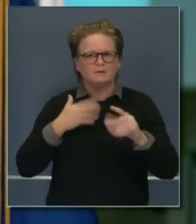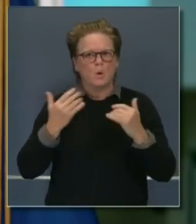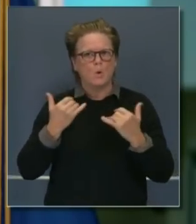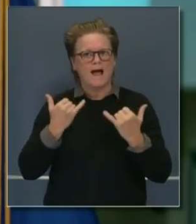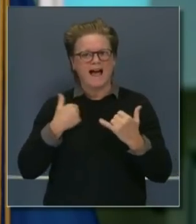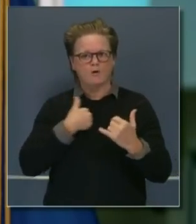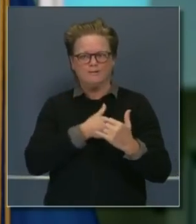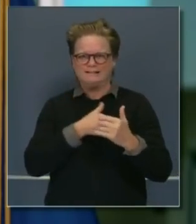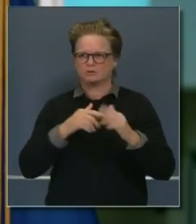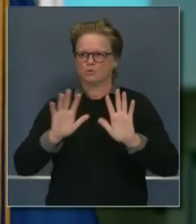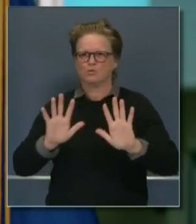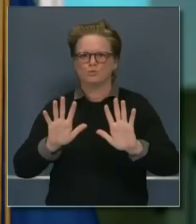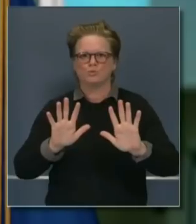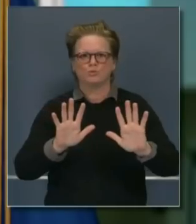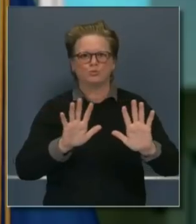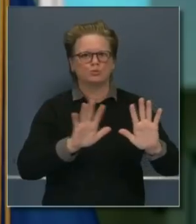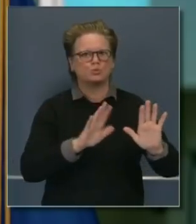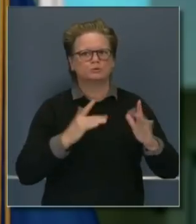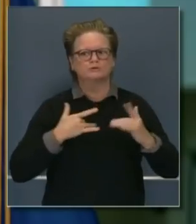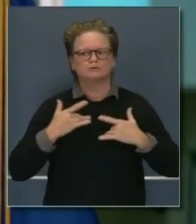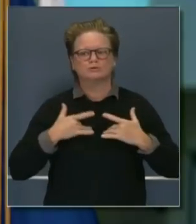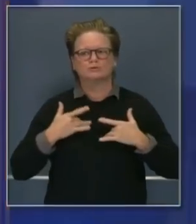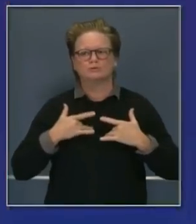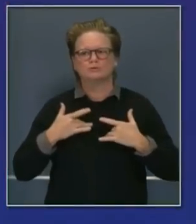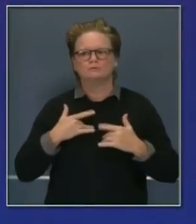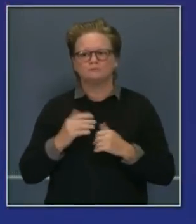TEENS, 20, 30, SOME CASES, 40% POSITIVITY RACES.